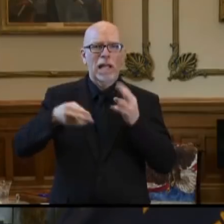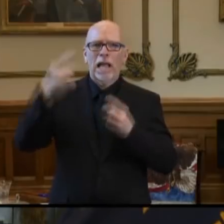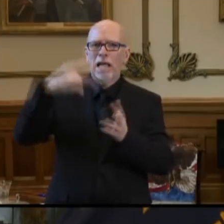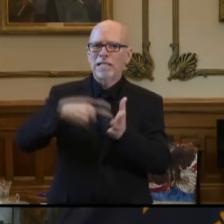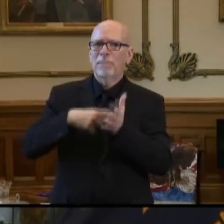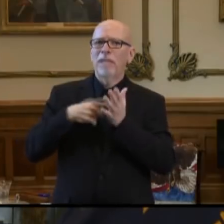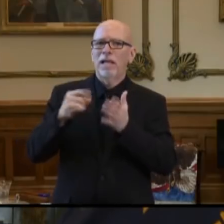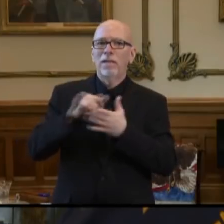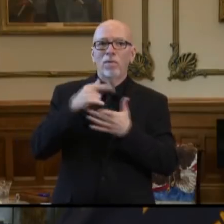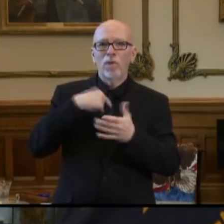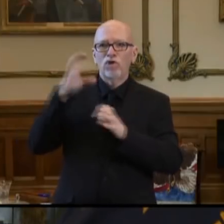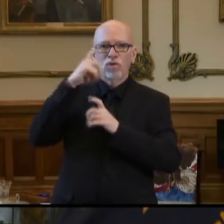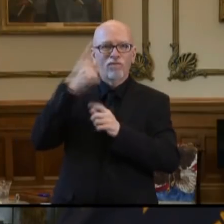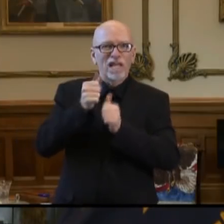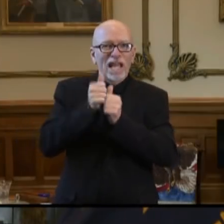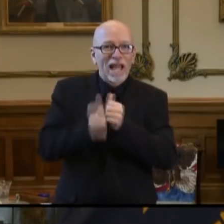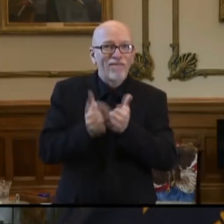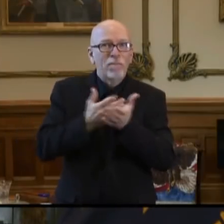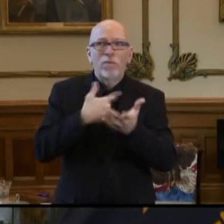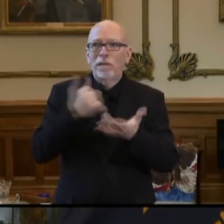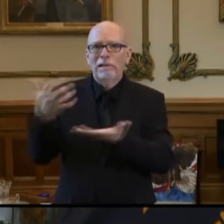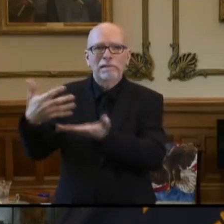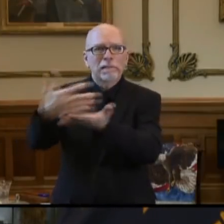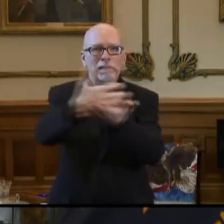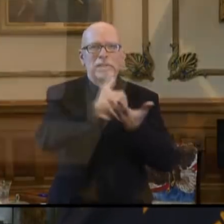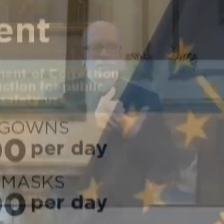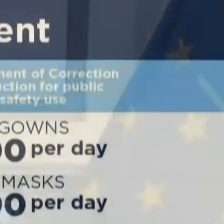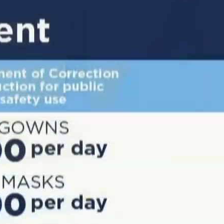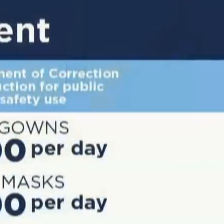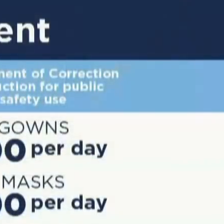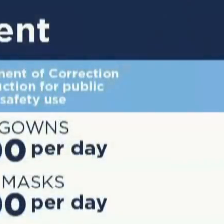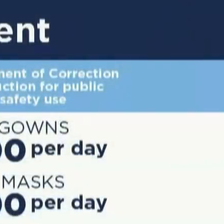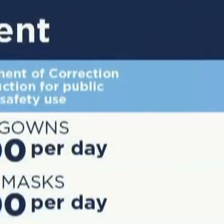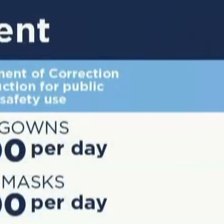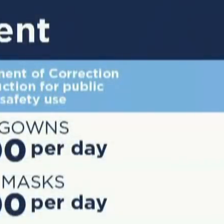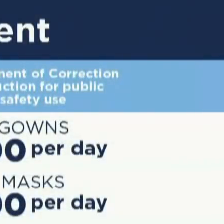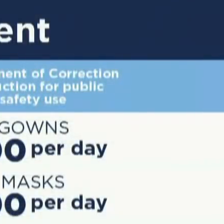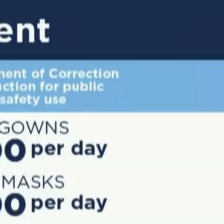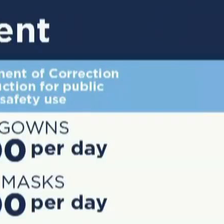ALLOCATIONS ACROSS THE STATE. PERSONAL PROTECTIVE EQUIPMENT WILL CONTINUE TO BE IN HIGH DEMAND WHICH IS WHY WE'RE